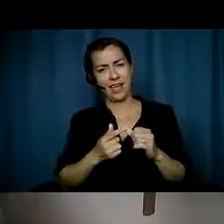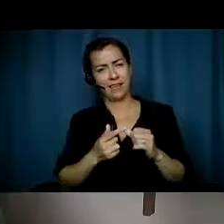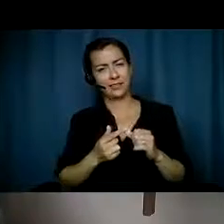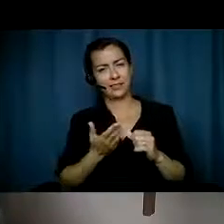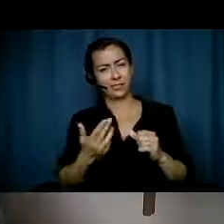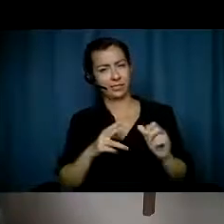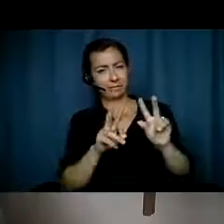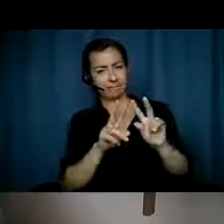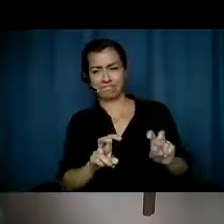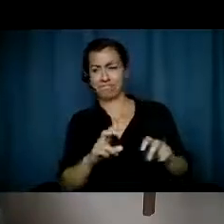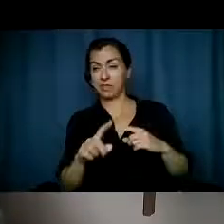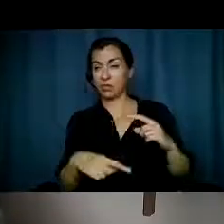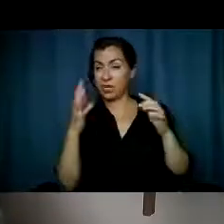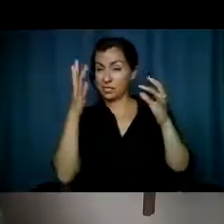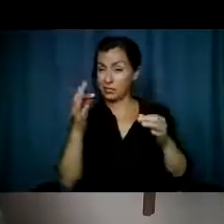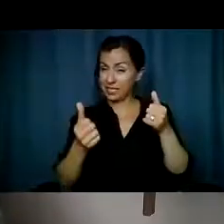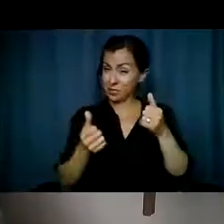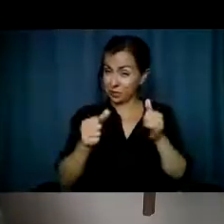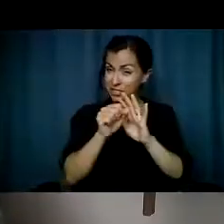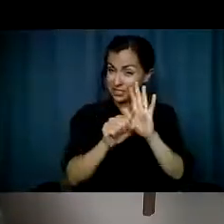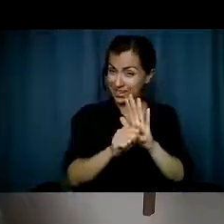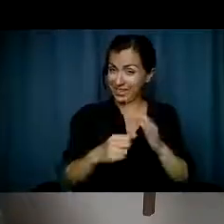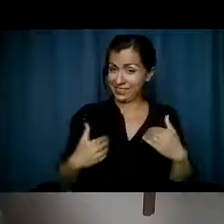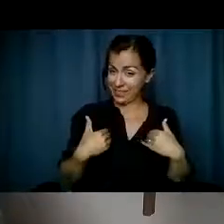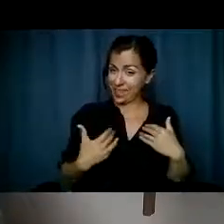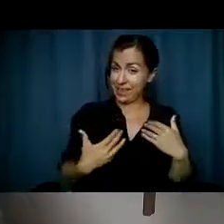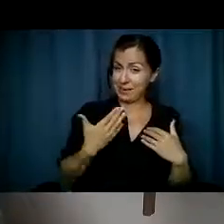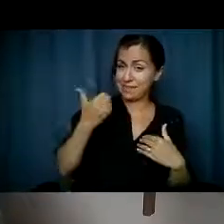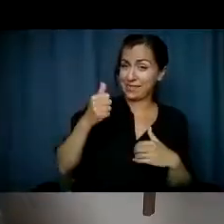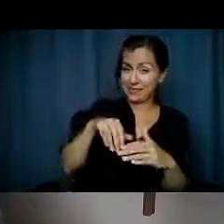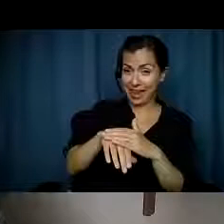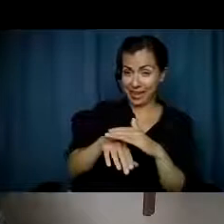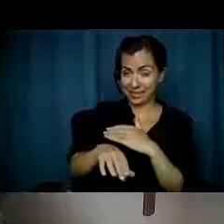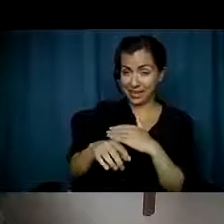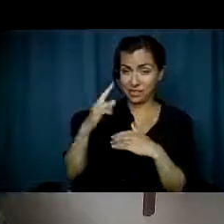ballot formats so screen readers, tablets, elections office computers are